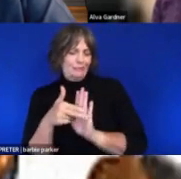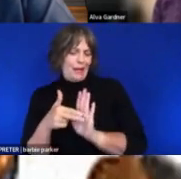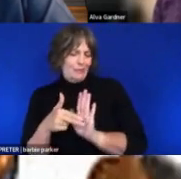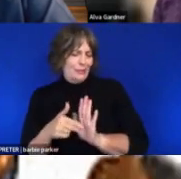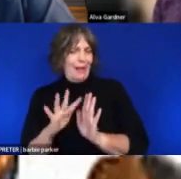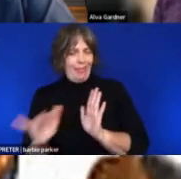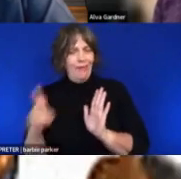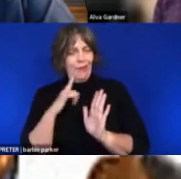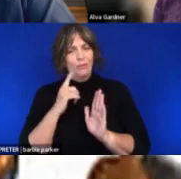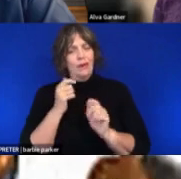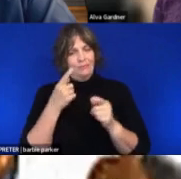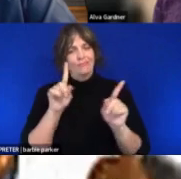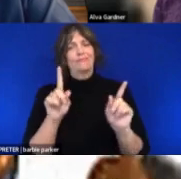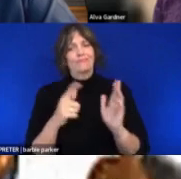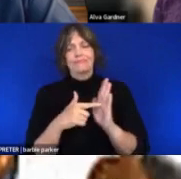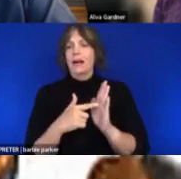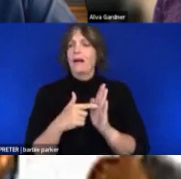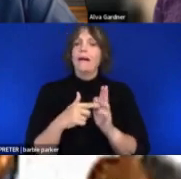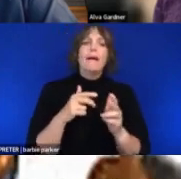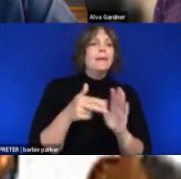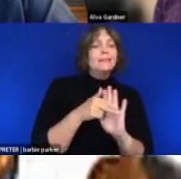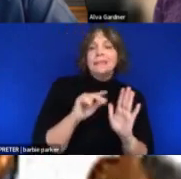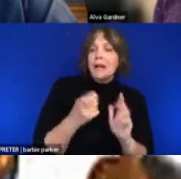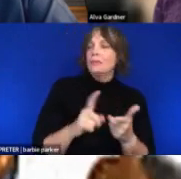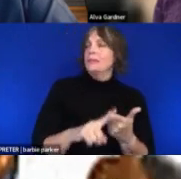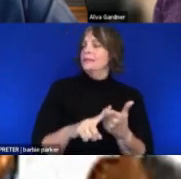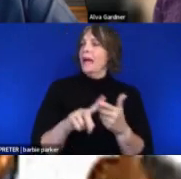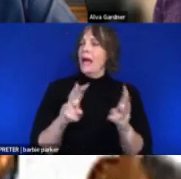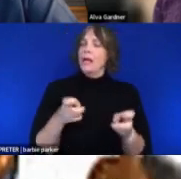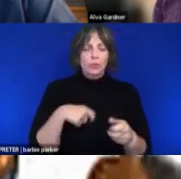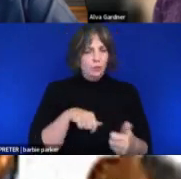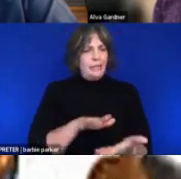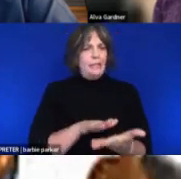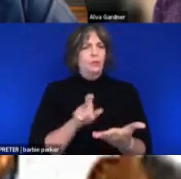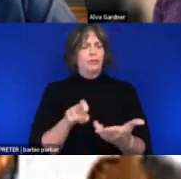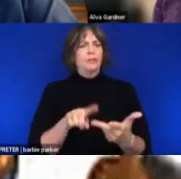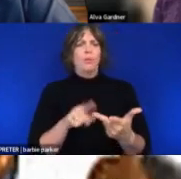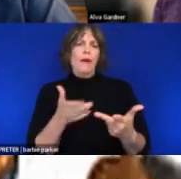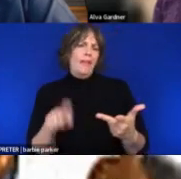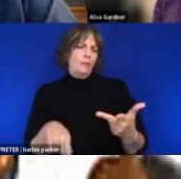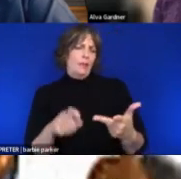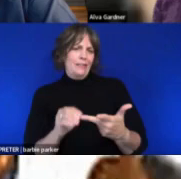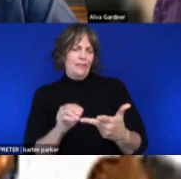issues that need to be addressed, what things need to be fixed, but that's only a piece of the person. We want to